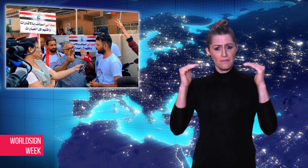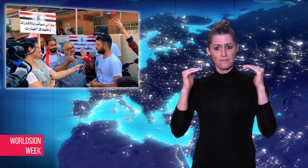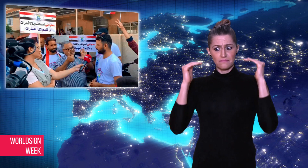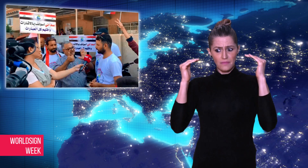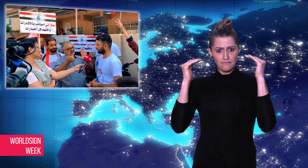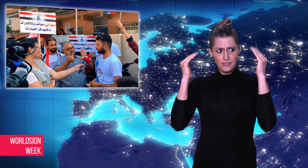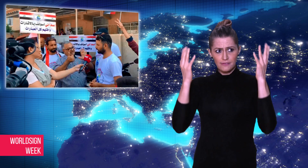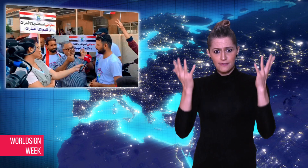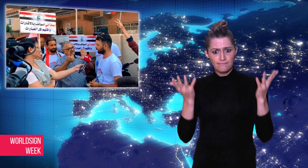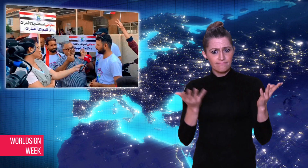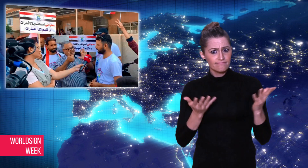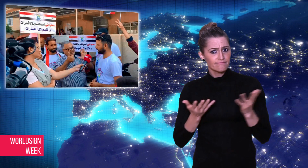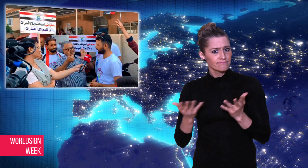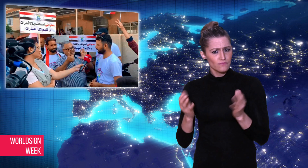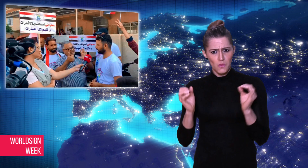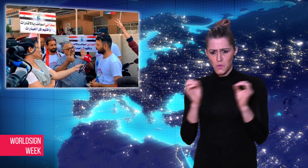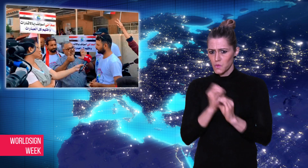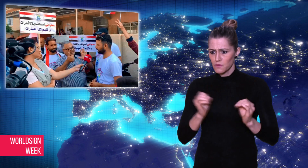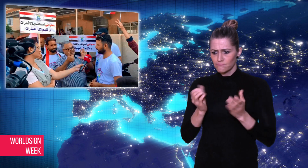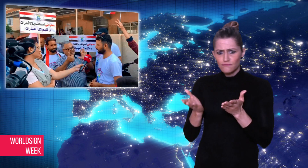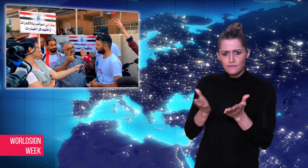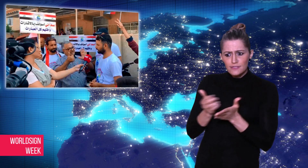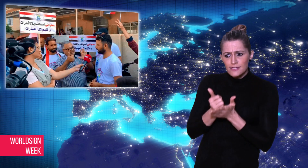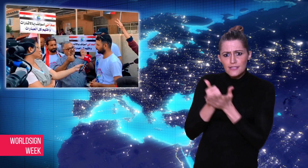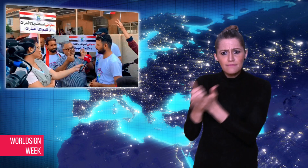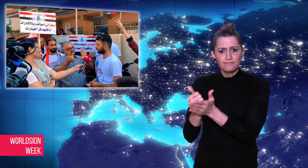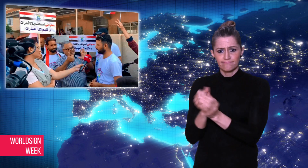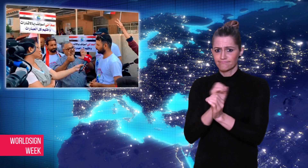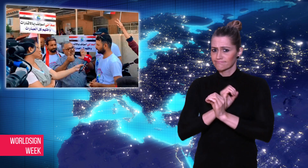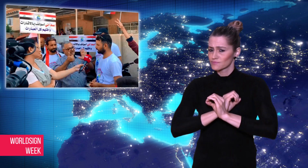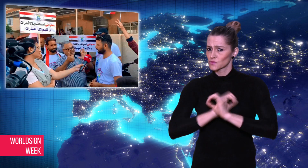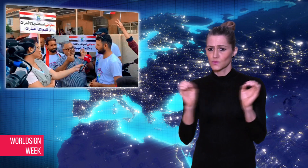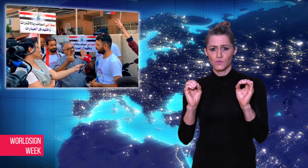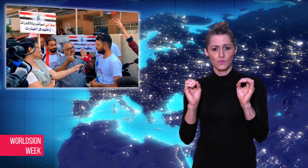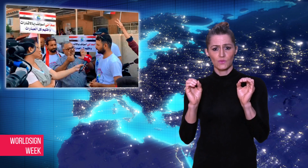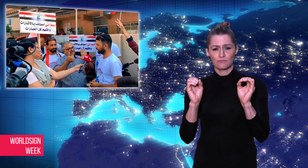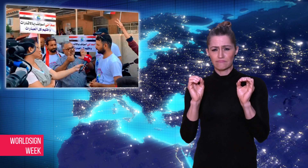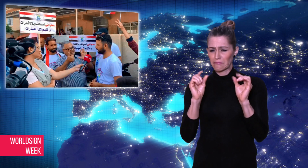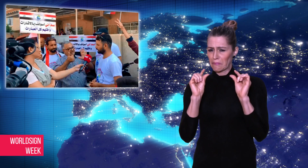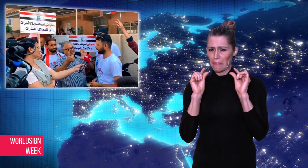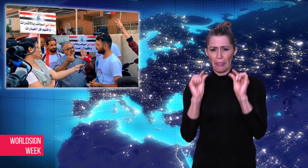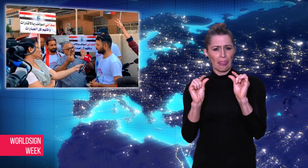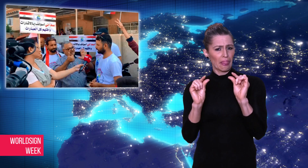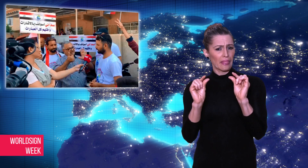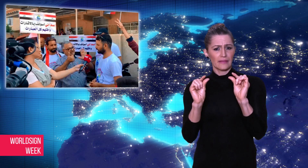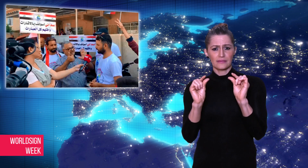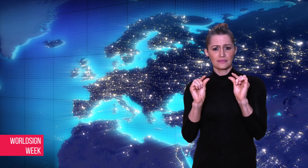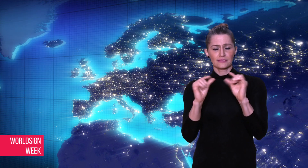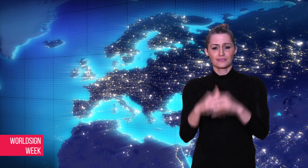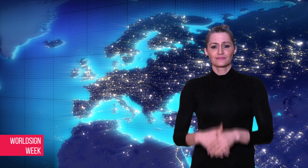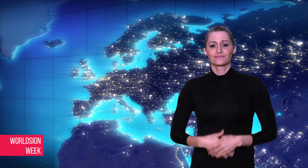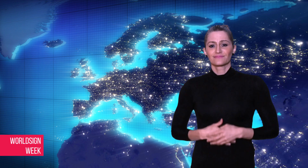students to pursue higher studies.